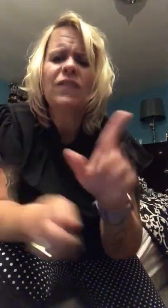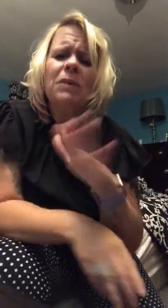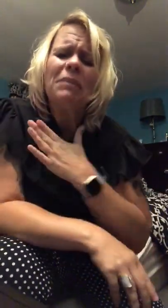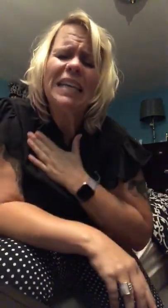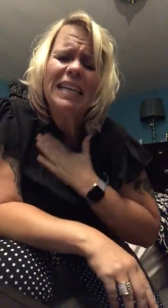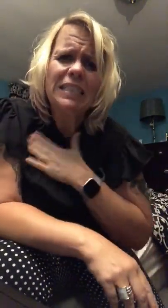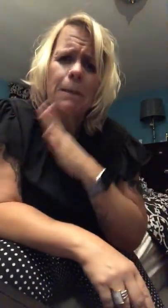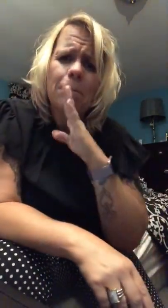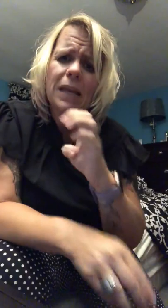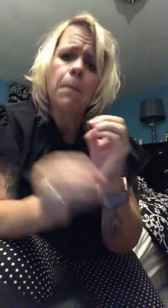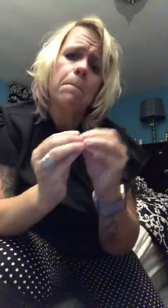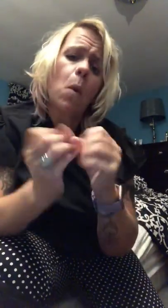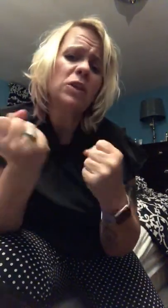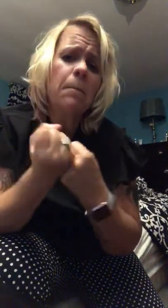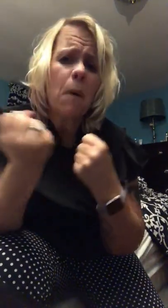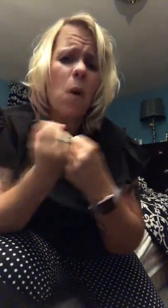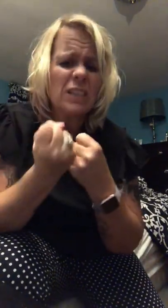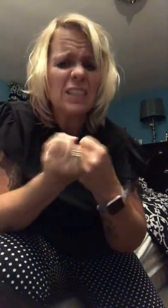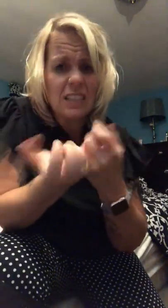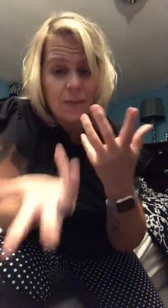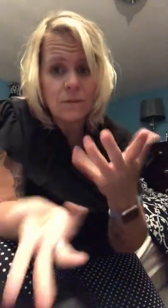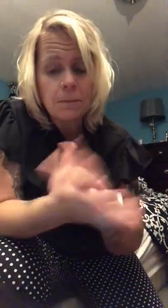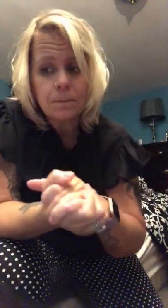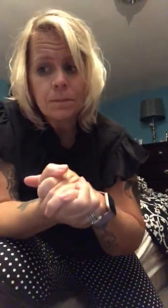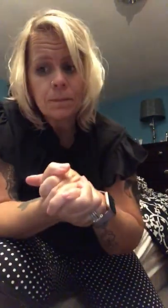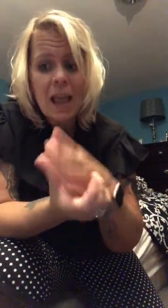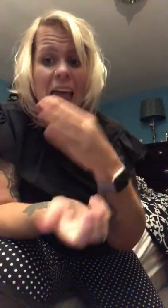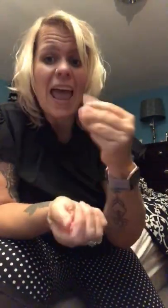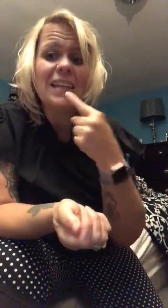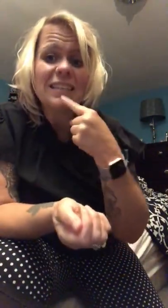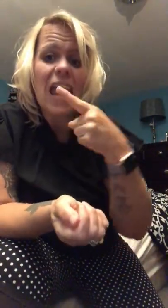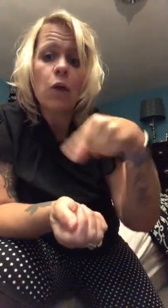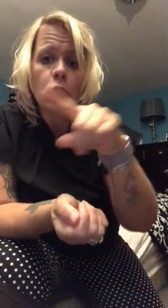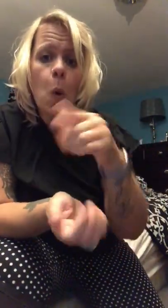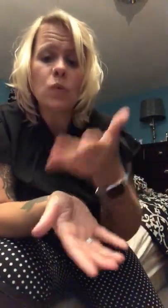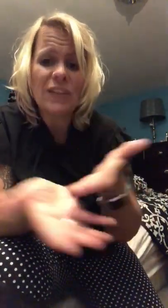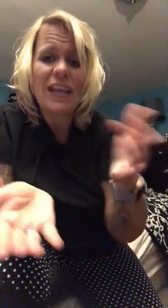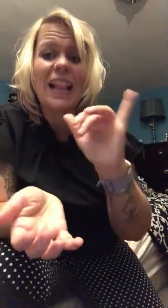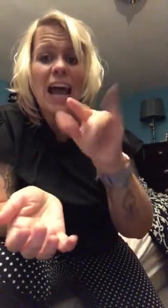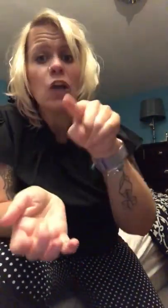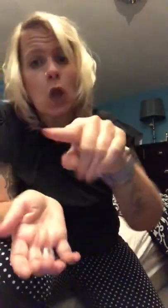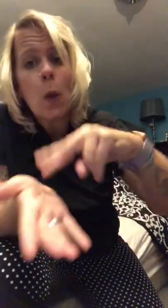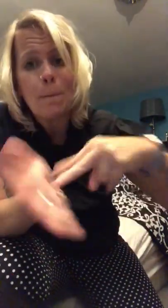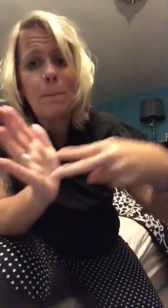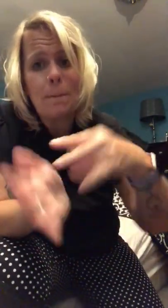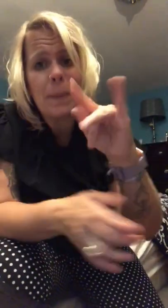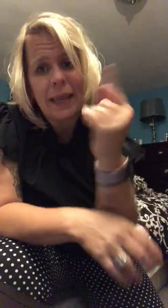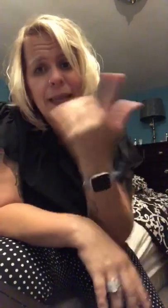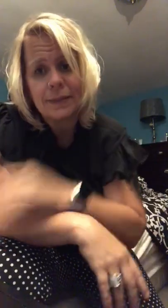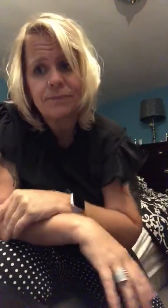Please be more supportive and say those things like you mean it.